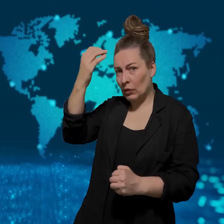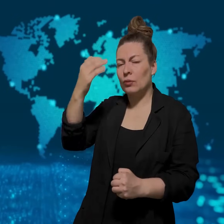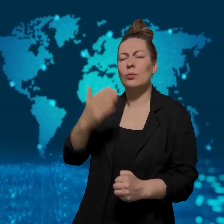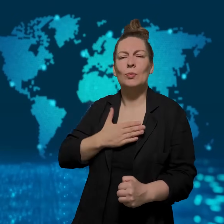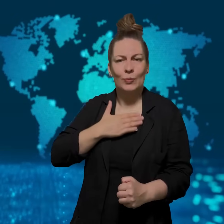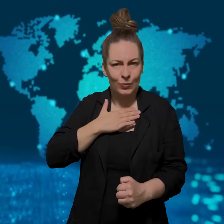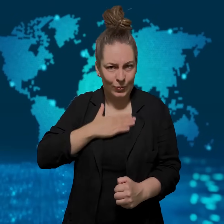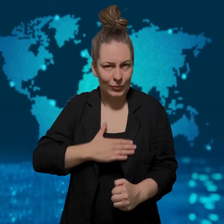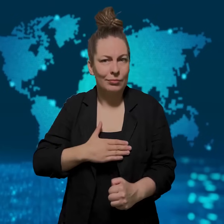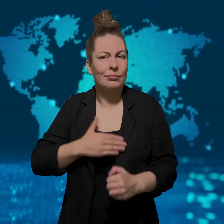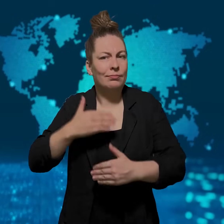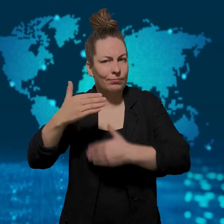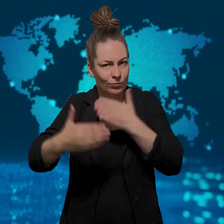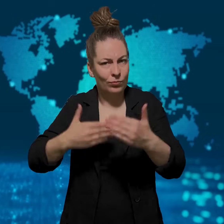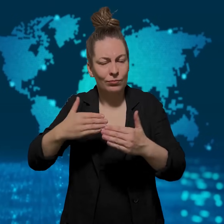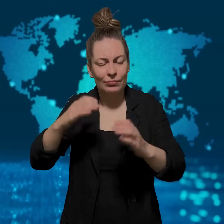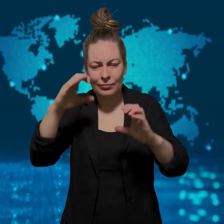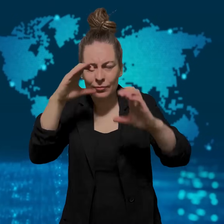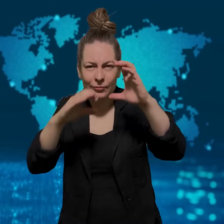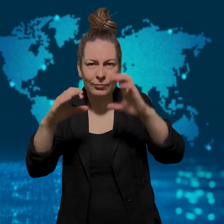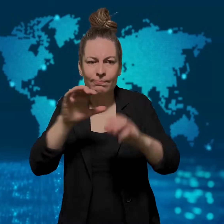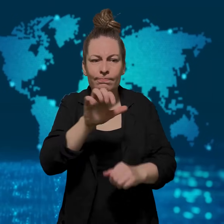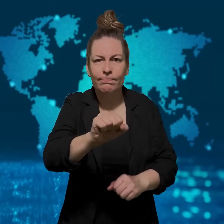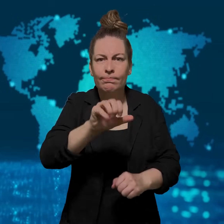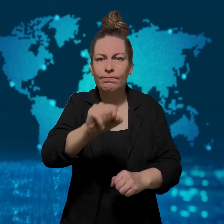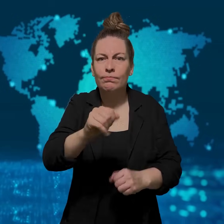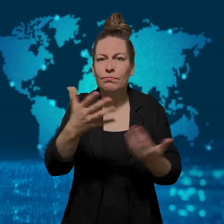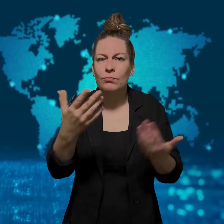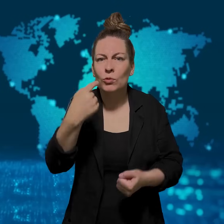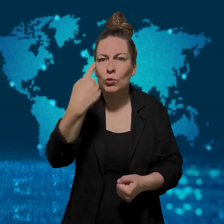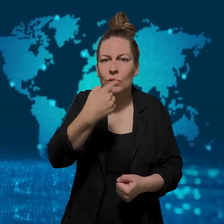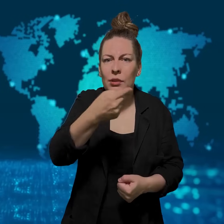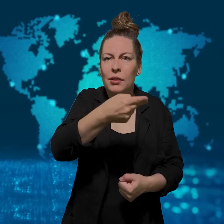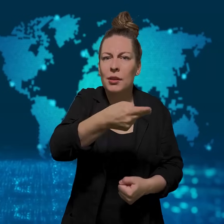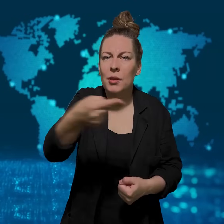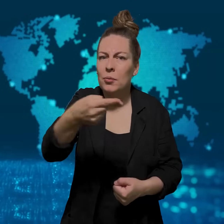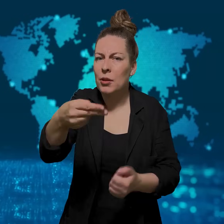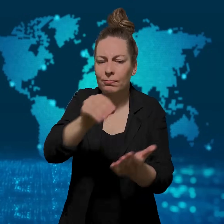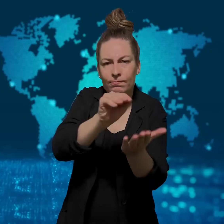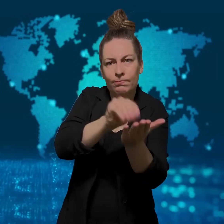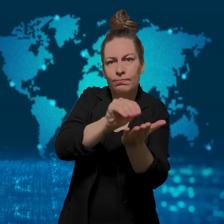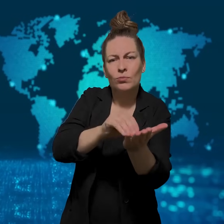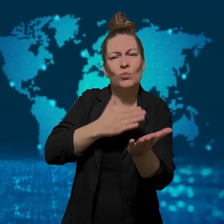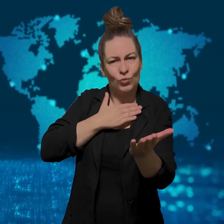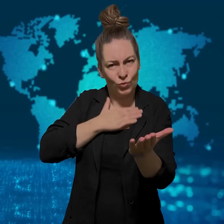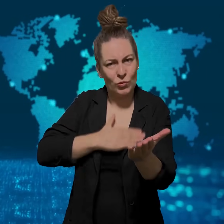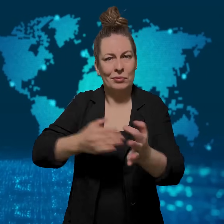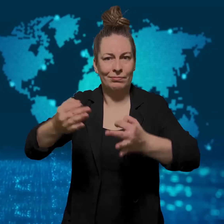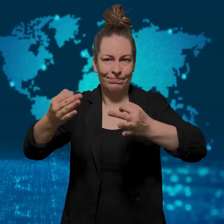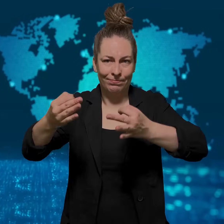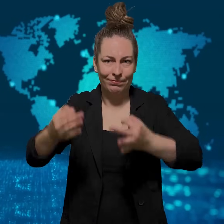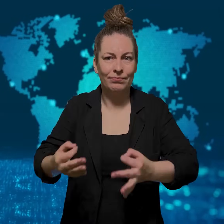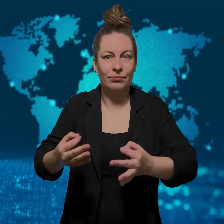burned beyond recognition, but authorities continue to seek to